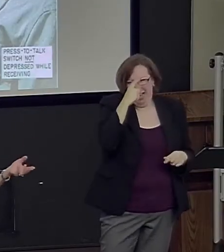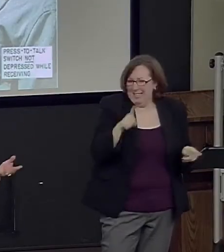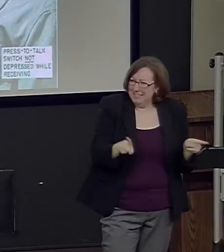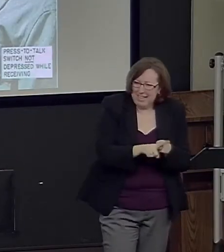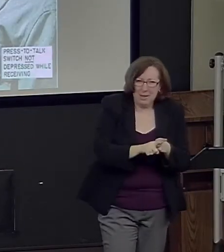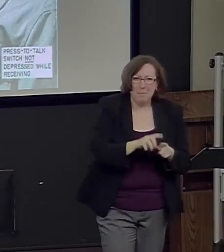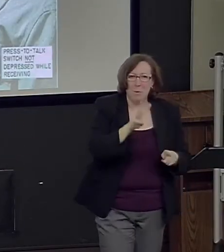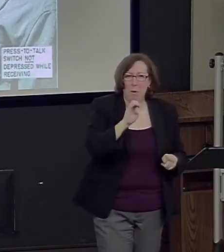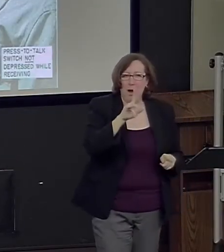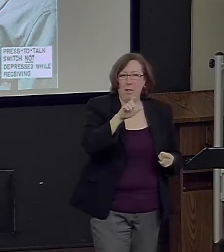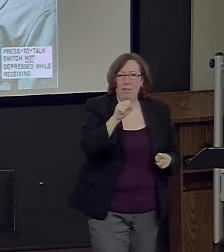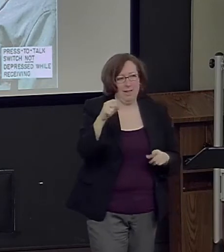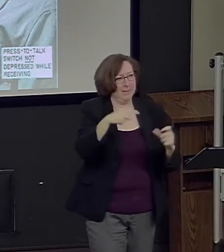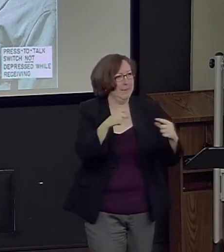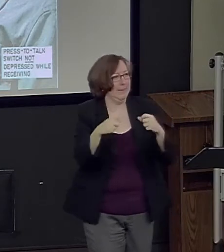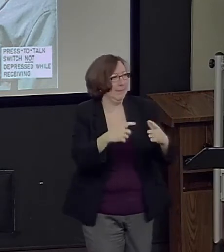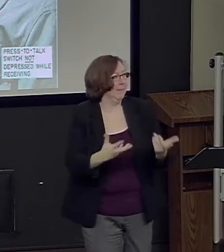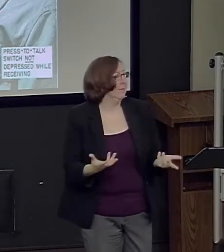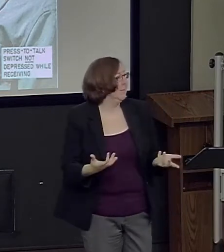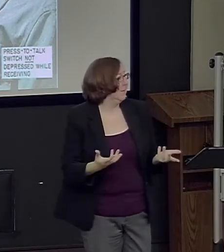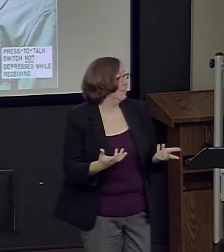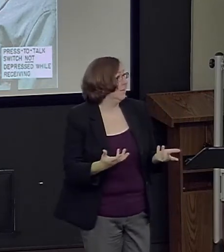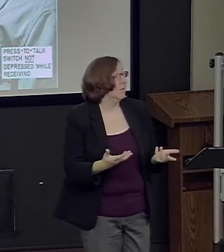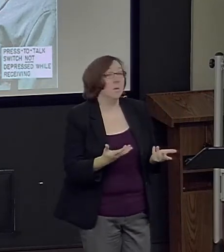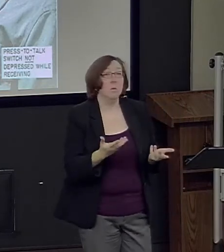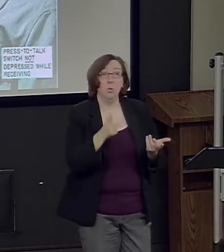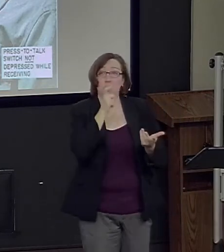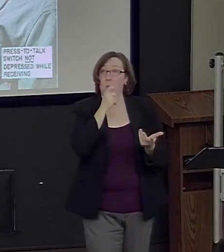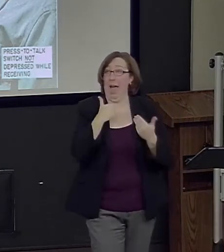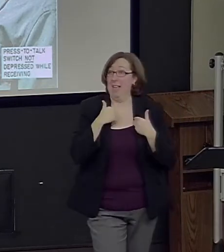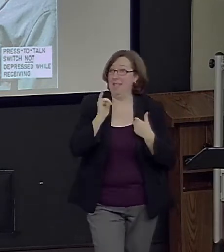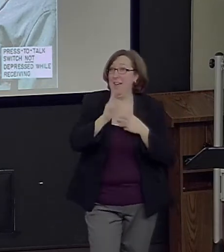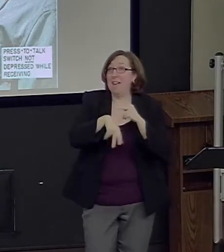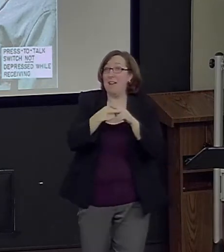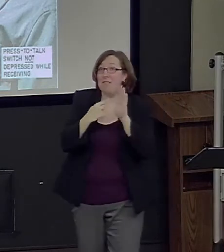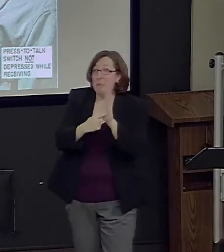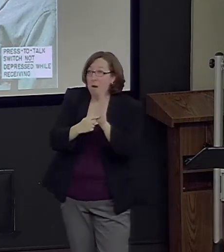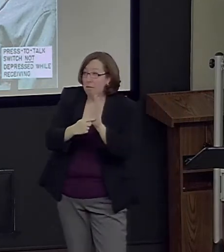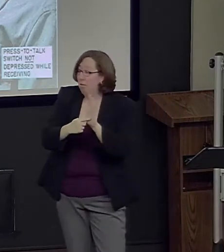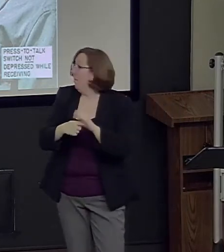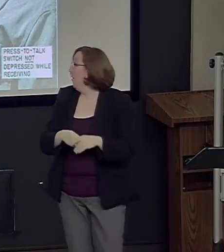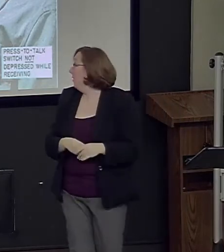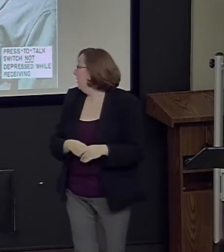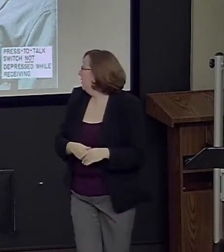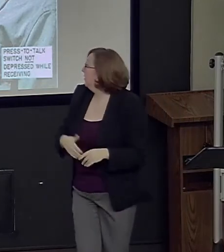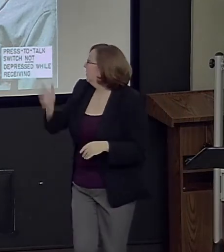and where are the models of wireless devices? Well, they started back here around World War II